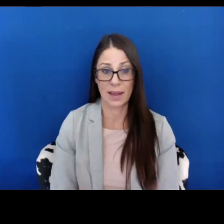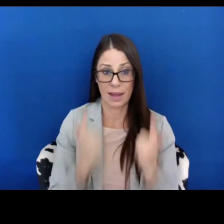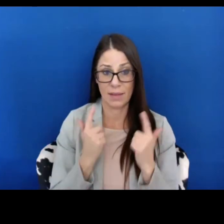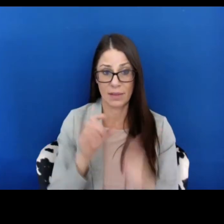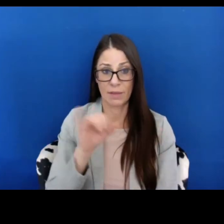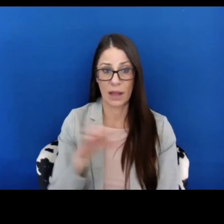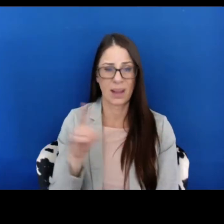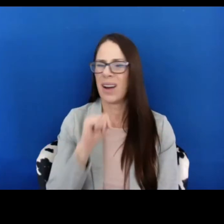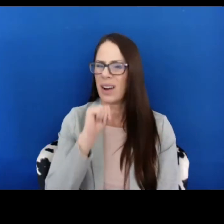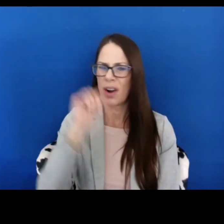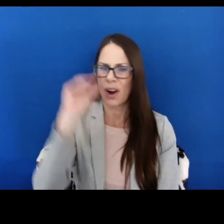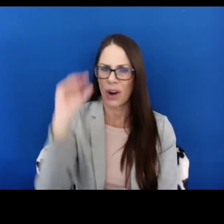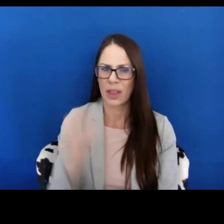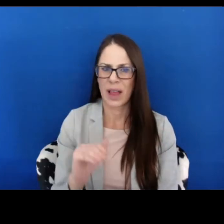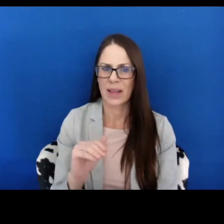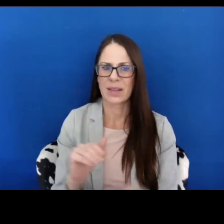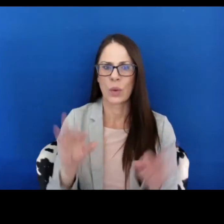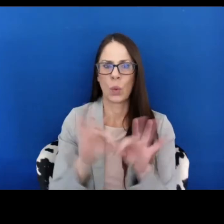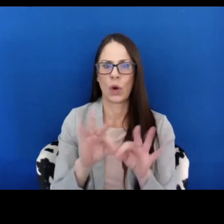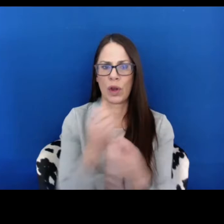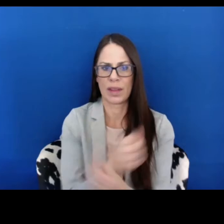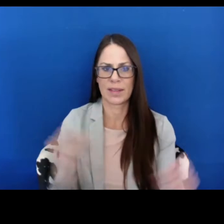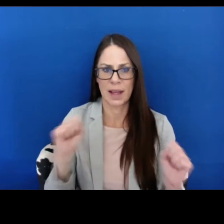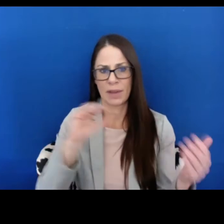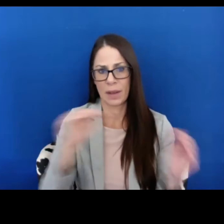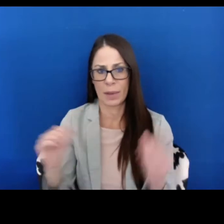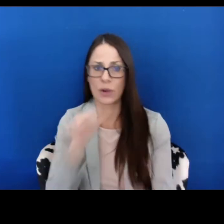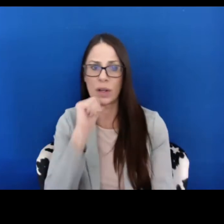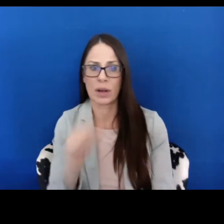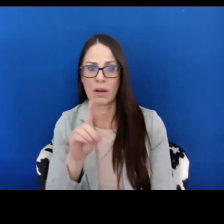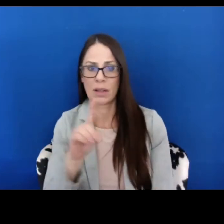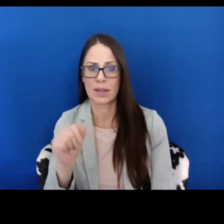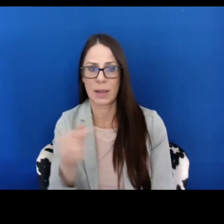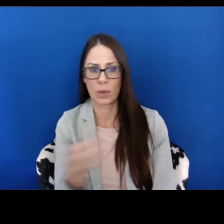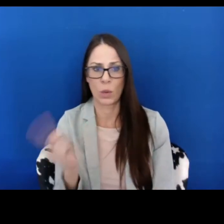patients are less were saving than those of non disabled ones, because most clinicians